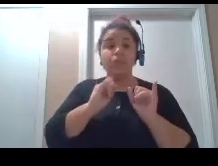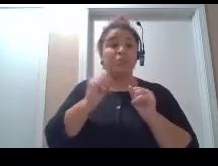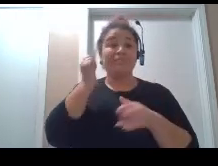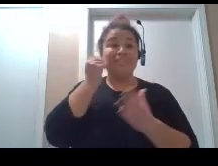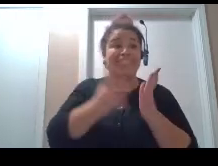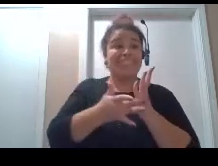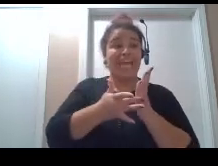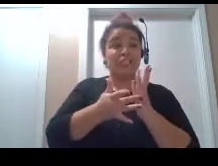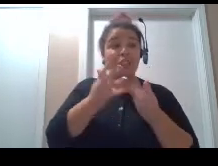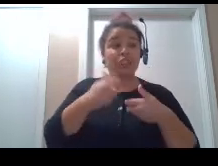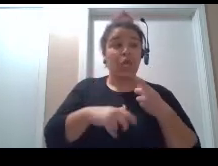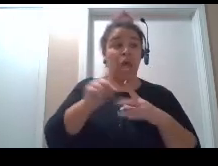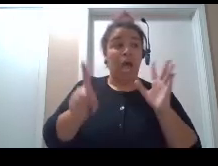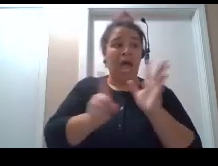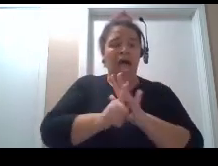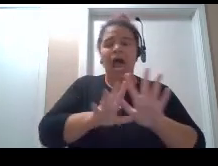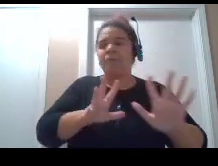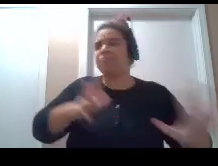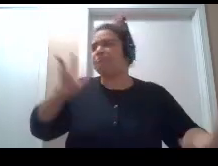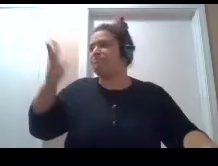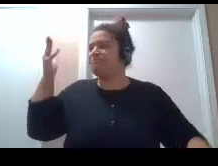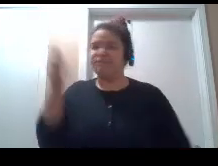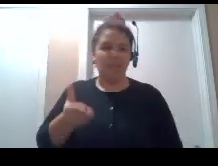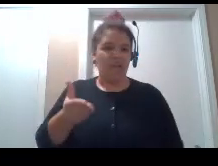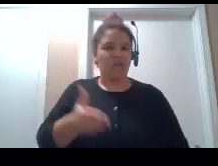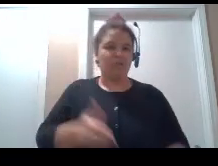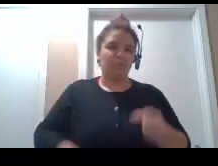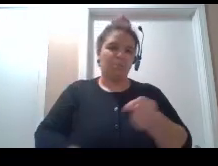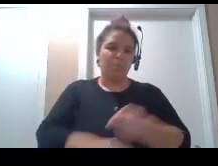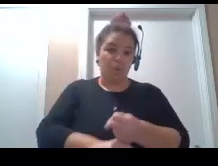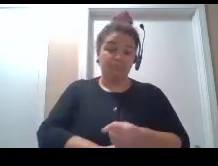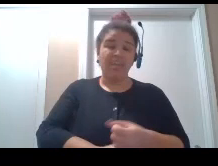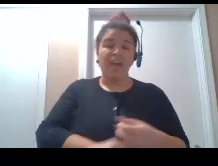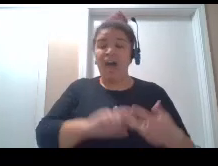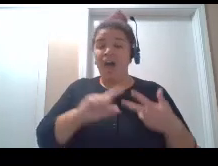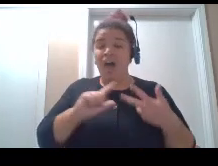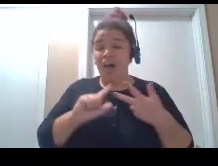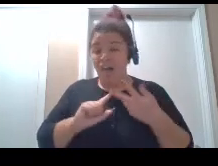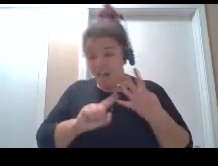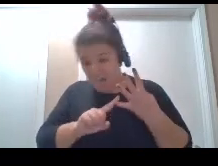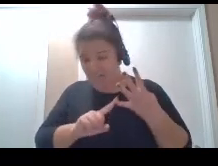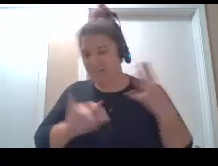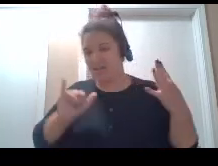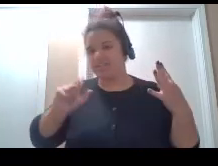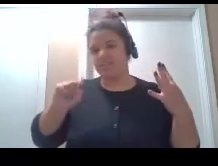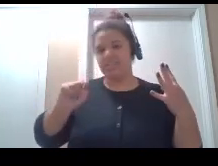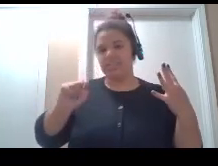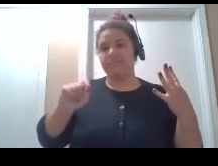Also, a member of the OOD Information Technology Department will be available to help with anything